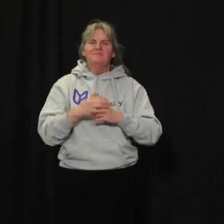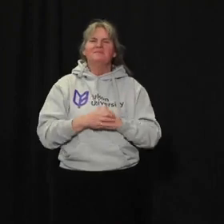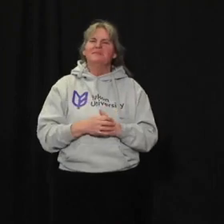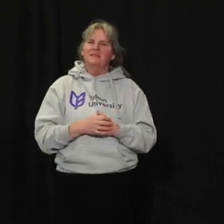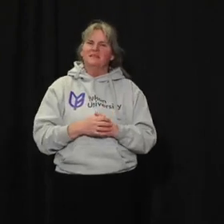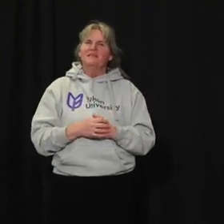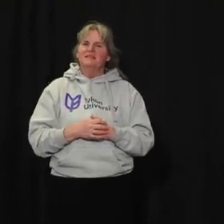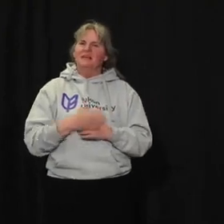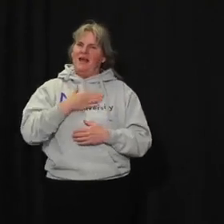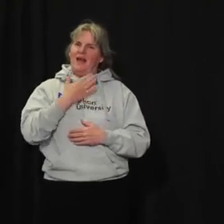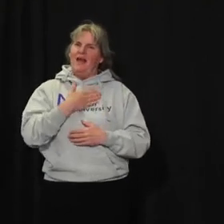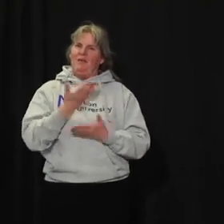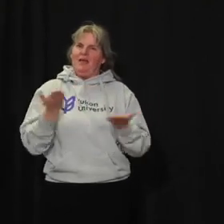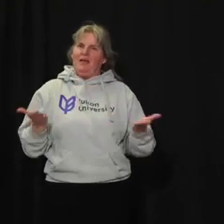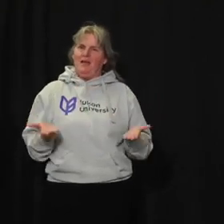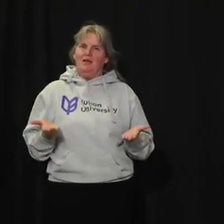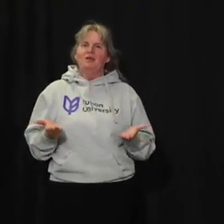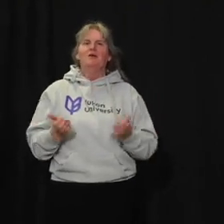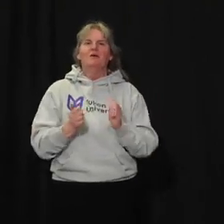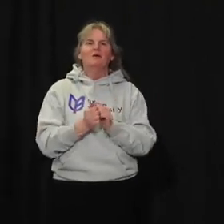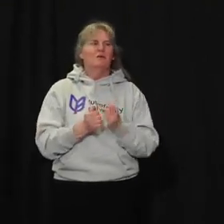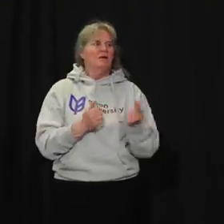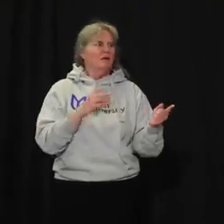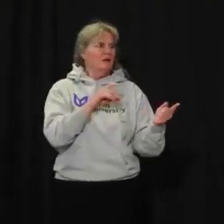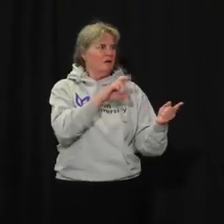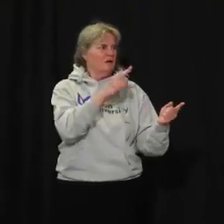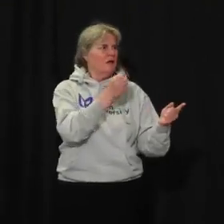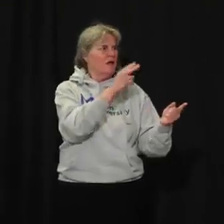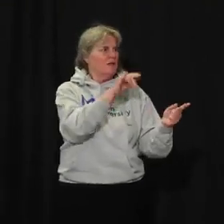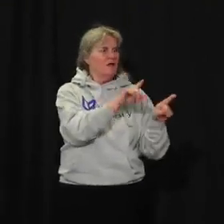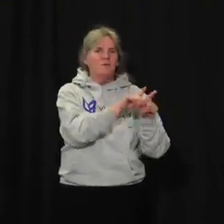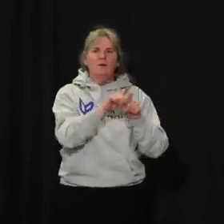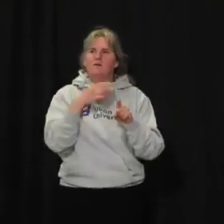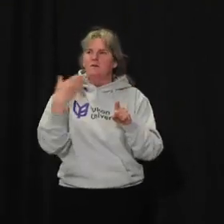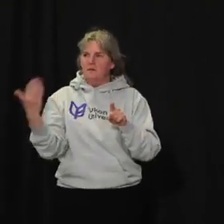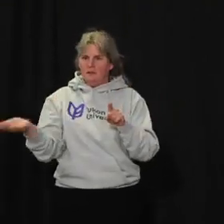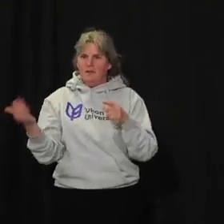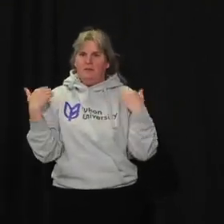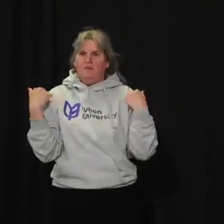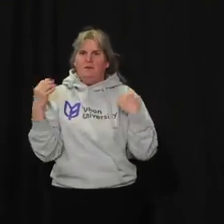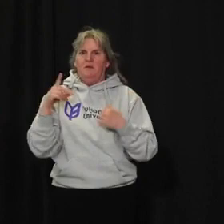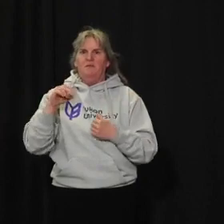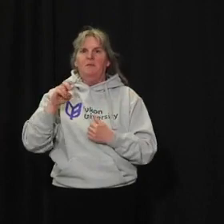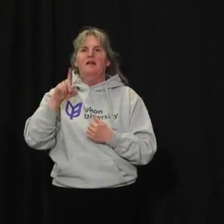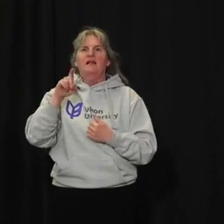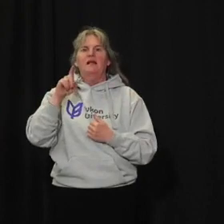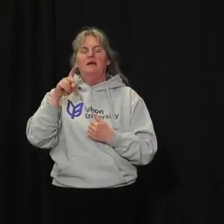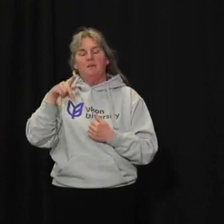thank you for joining us today. I'm happy to be here with Dr Hanley, but also with Minister